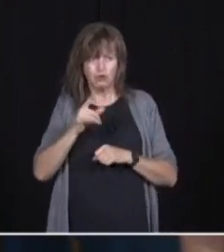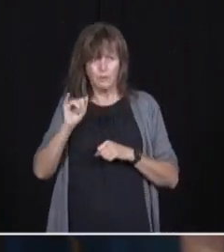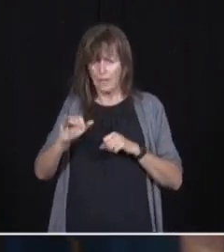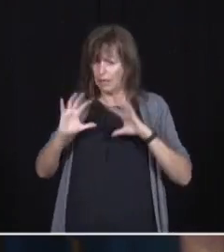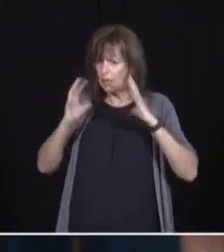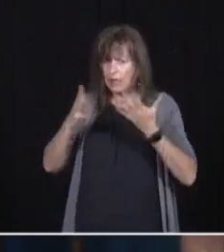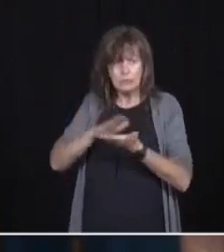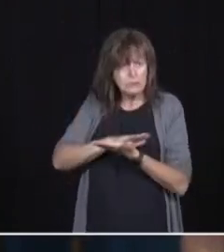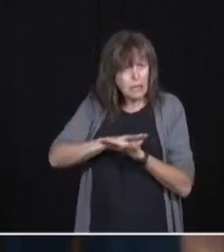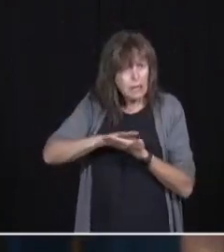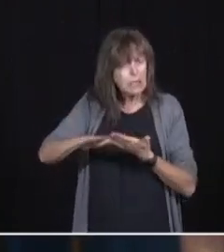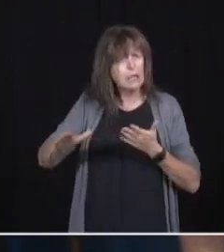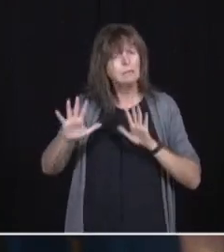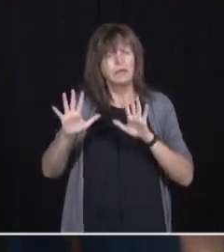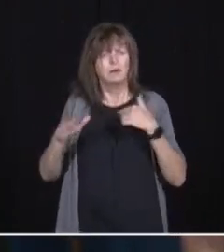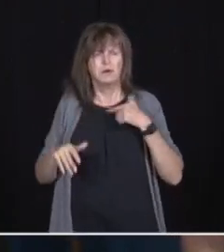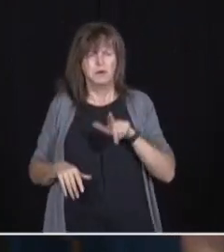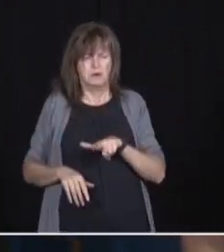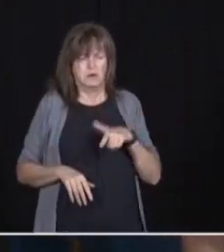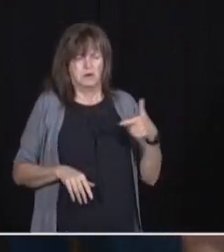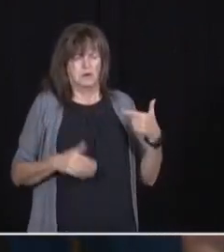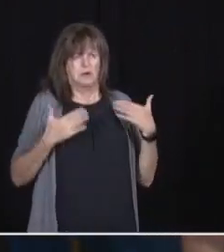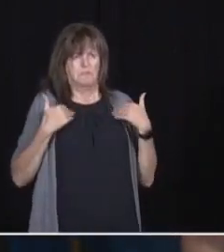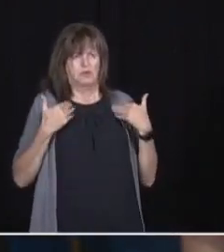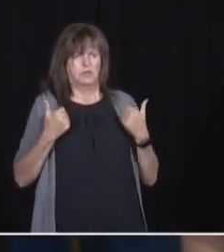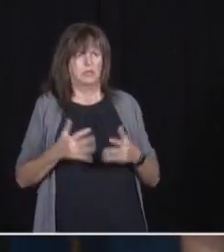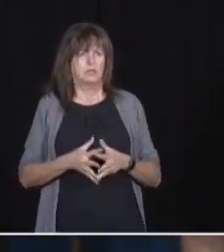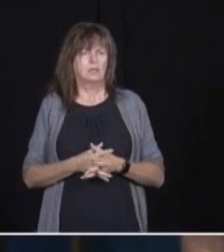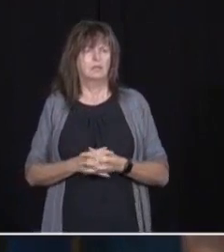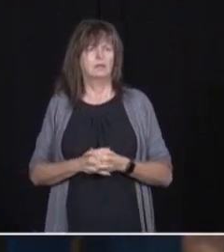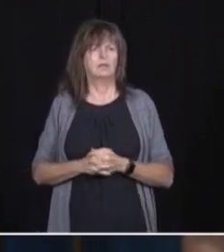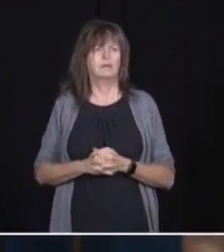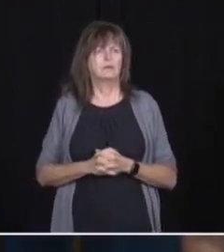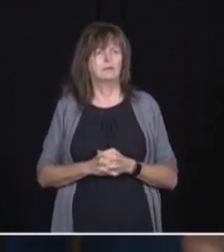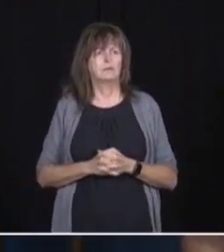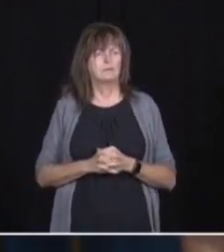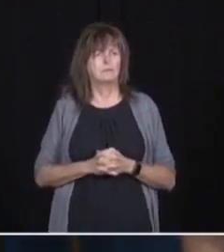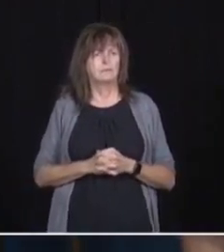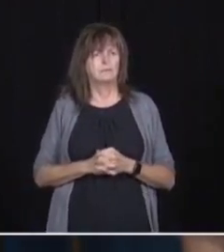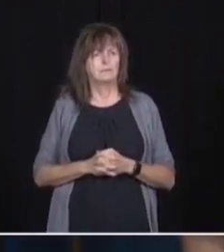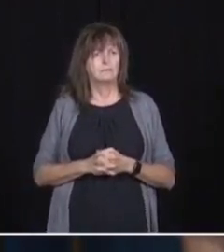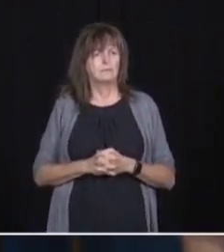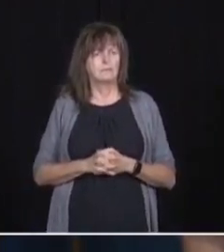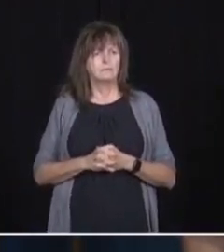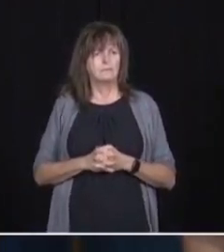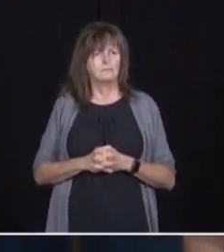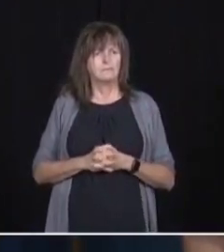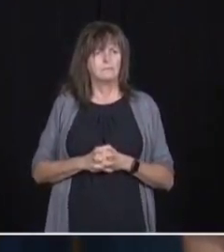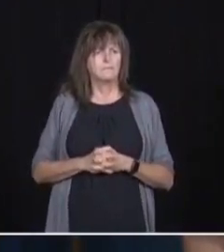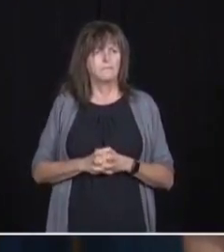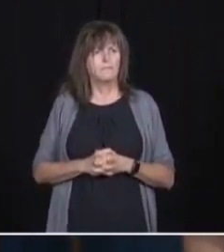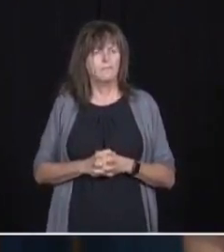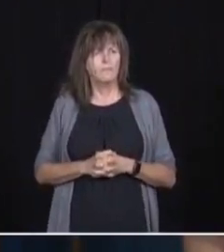We are putting millions of dollars in there to support them. No matter if it is staffing or PPE. Whatever they need.